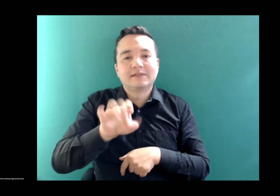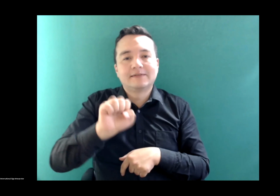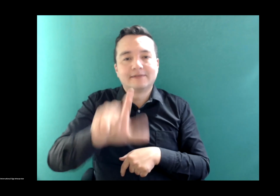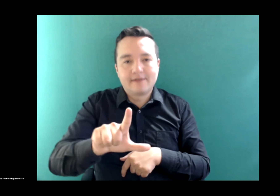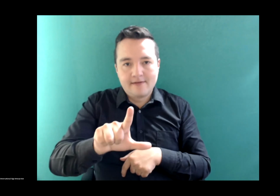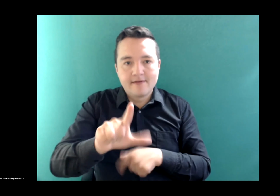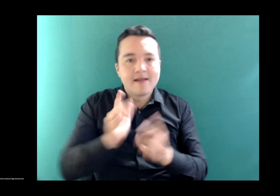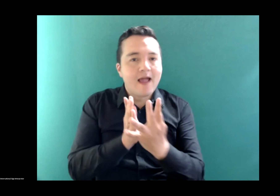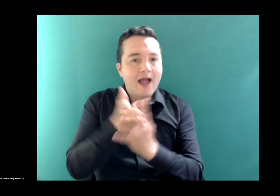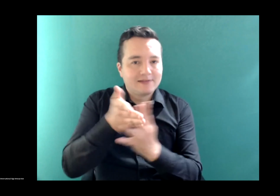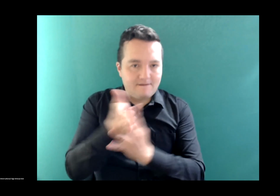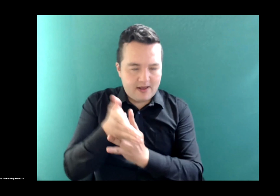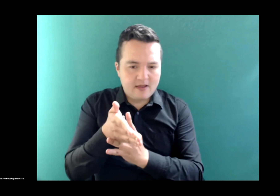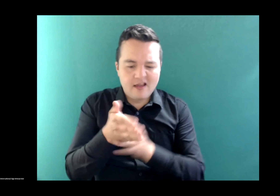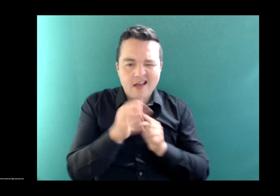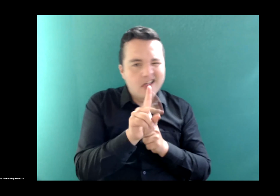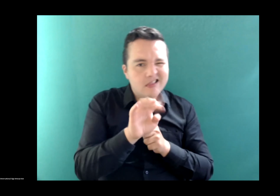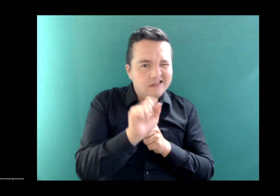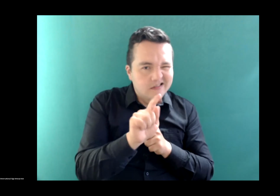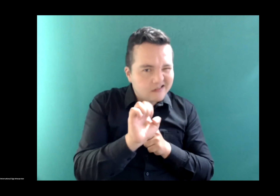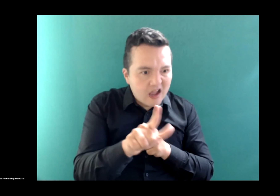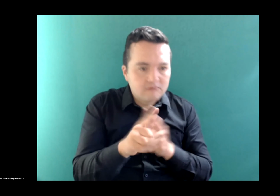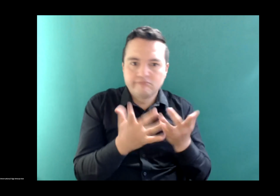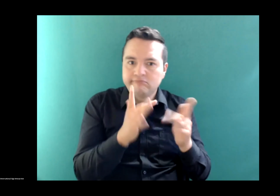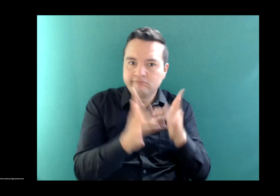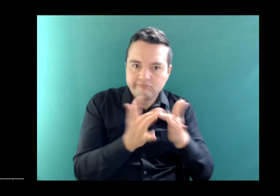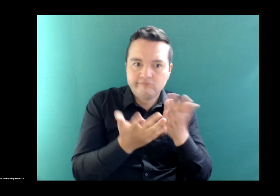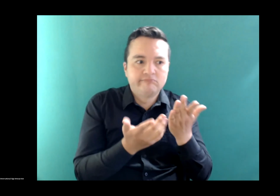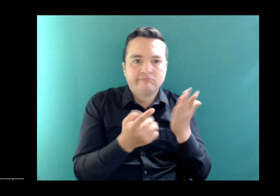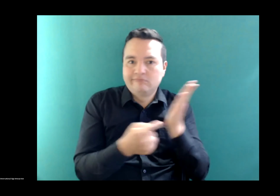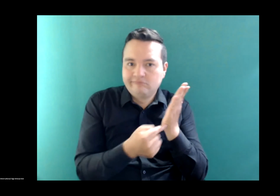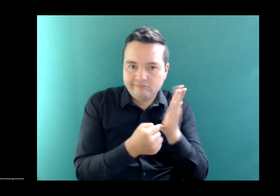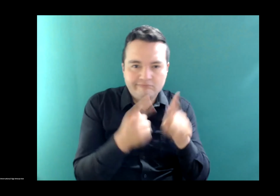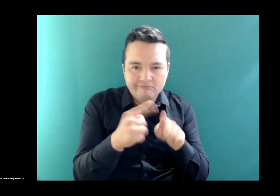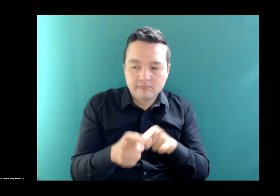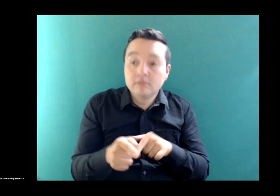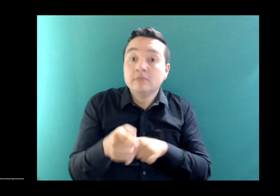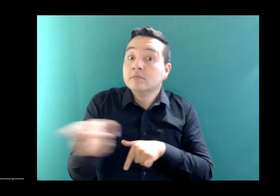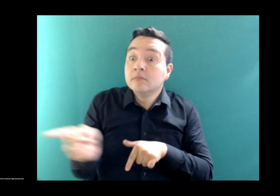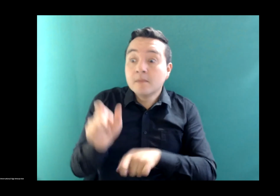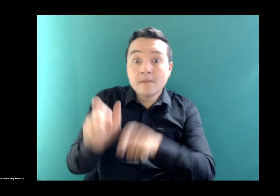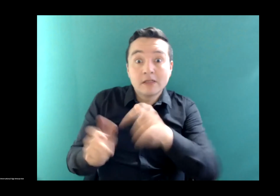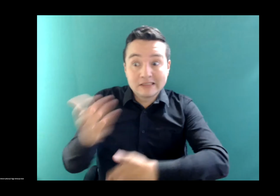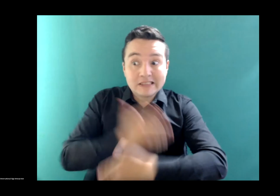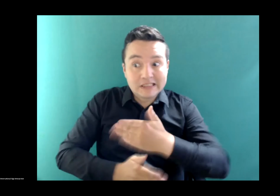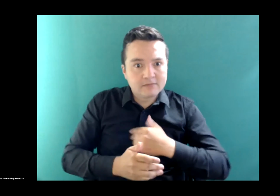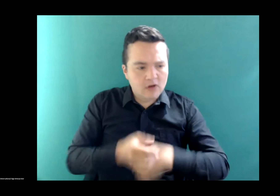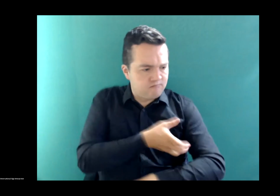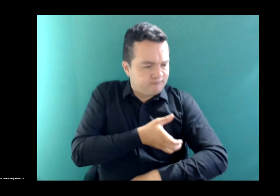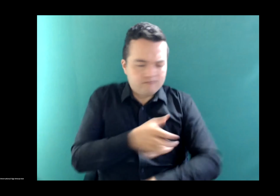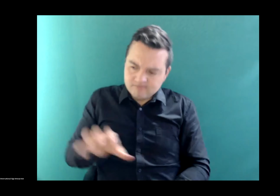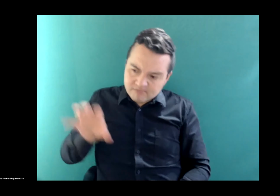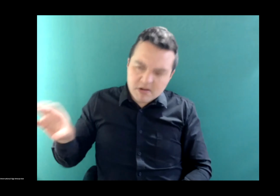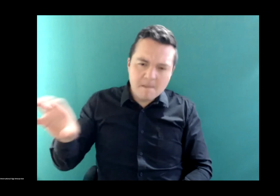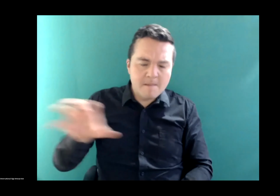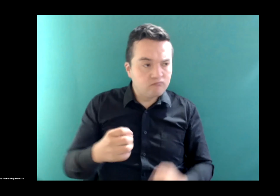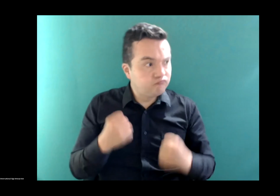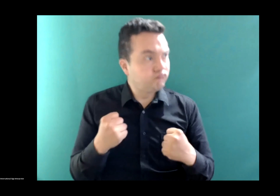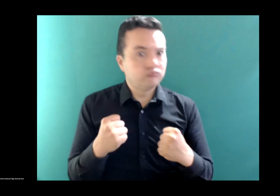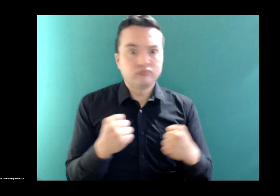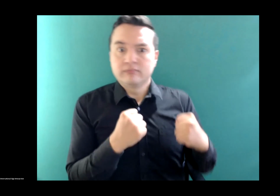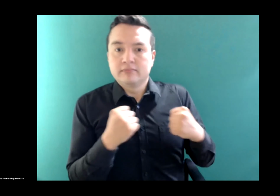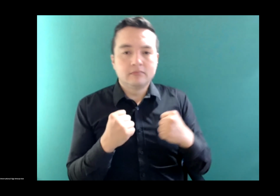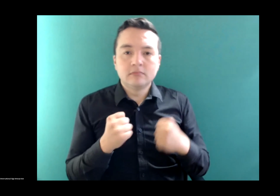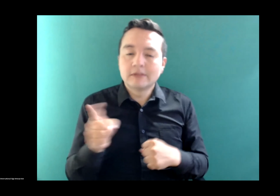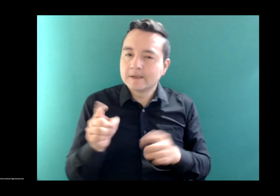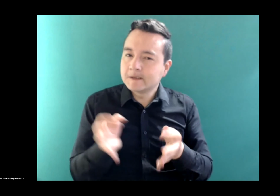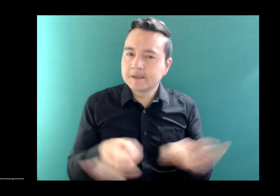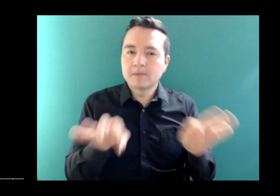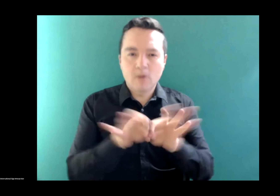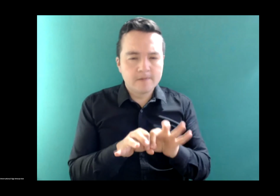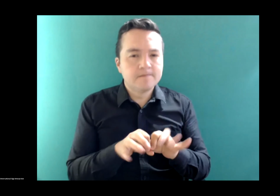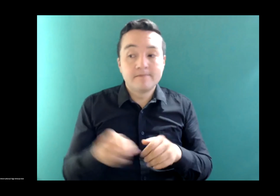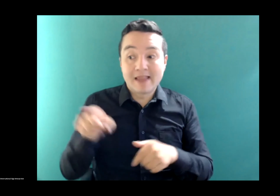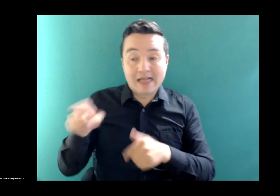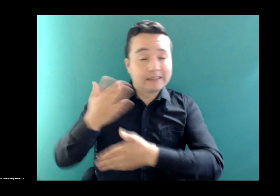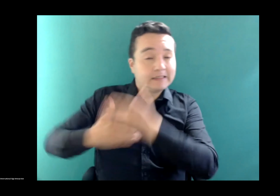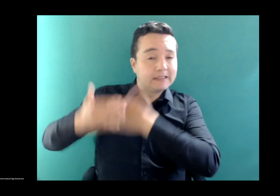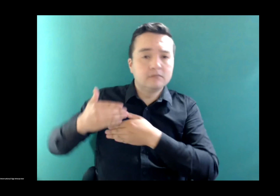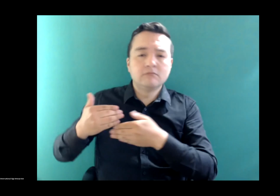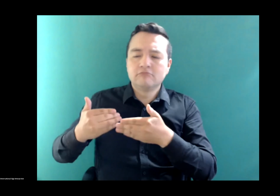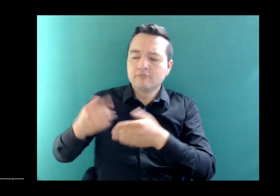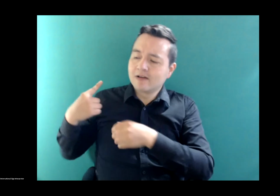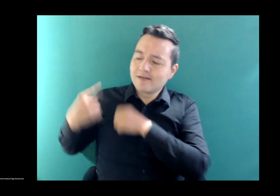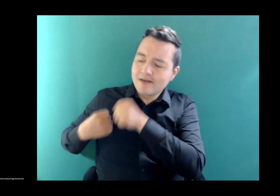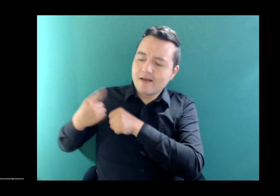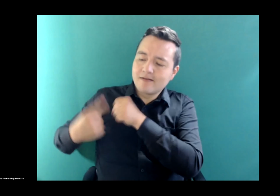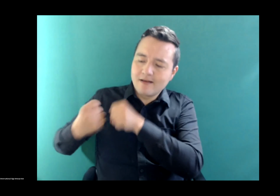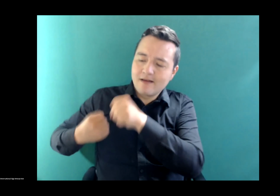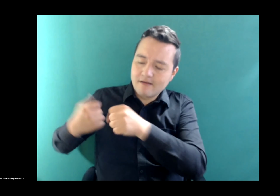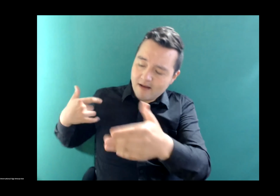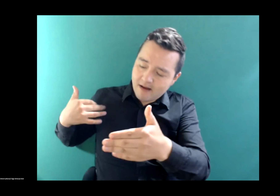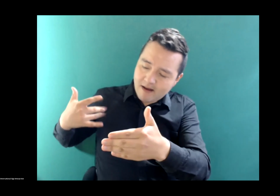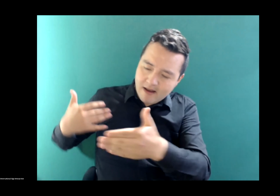But more specifically talking about the digital accessibility.